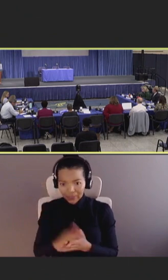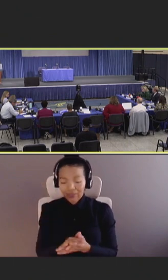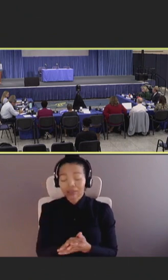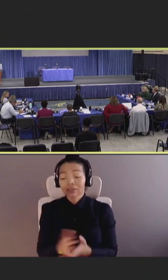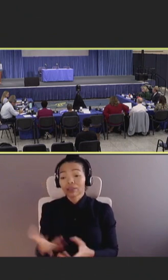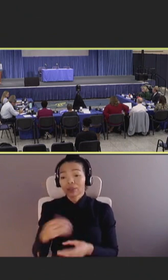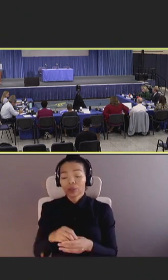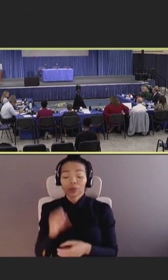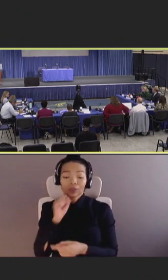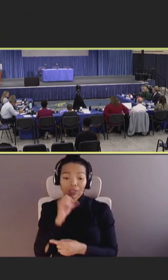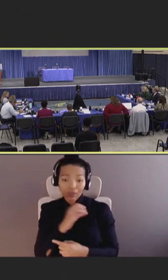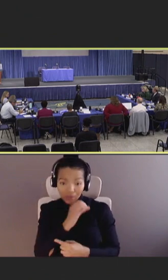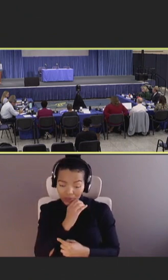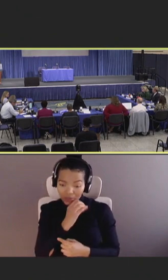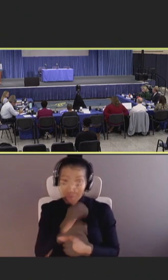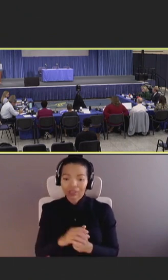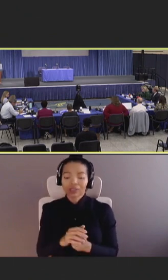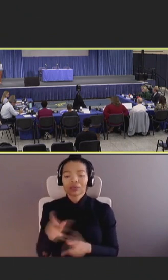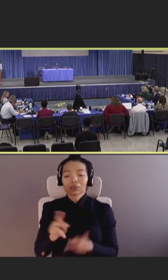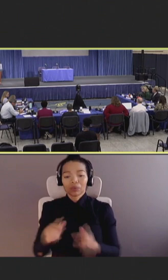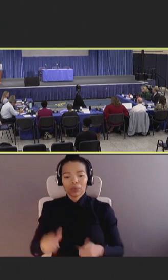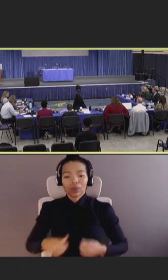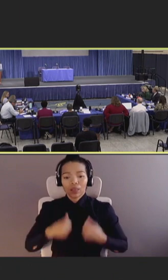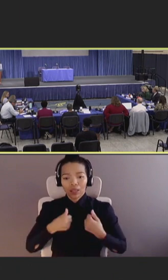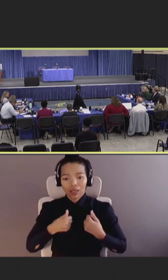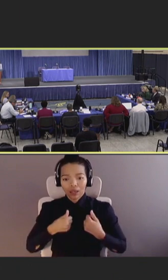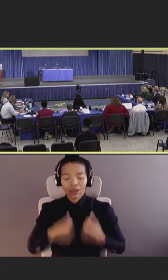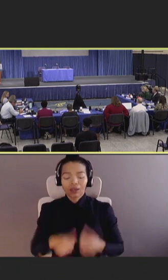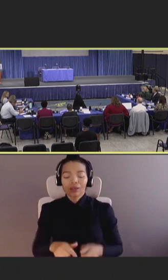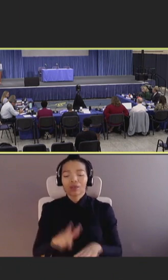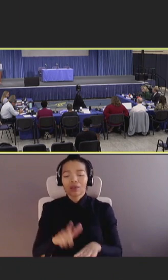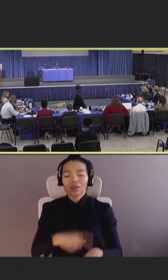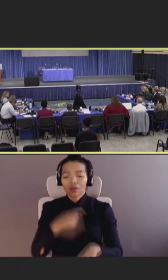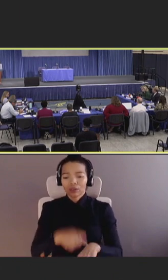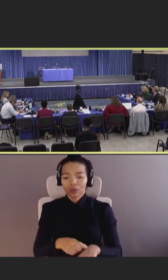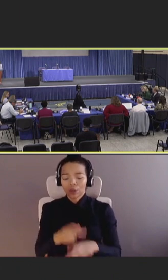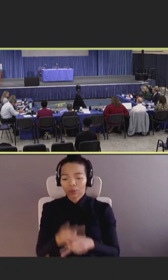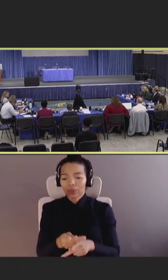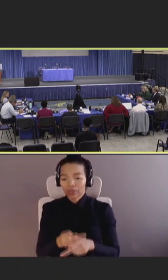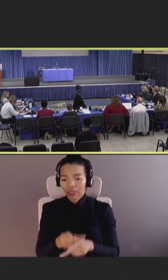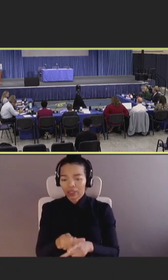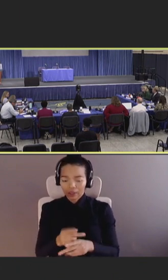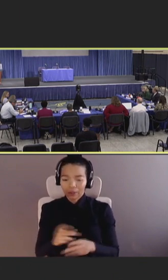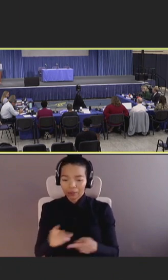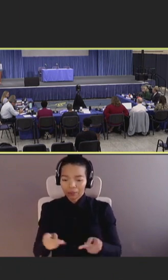those living in long-term care facilities or in rural areas, and people who are pregnant or